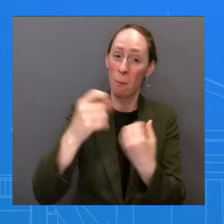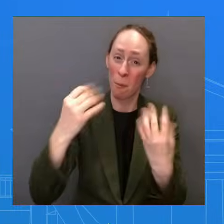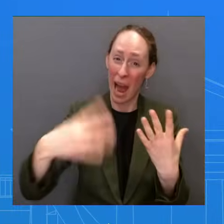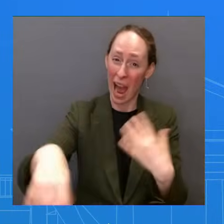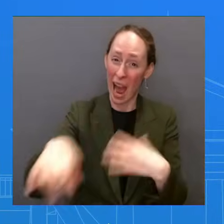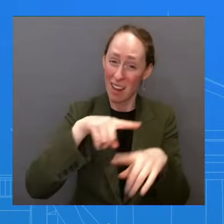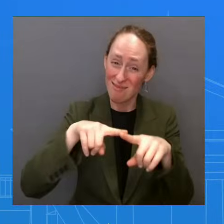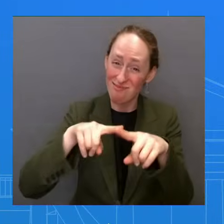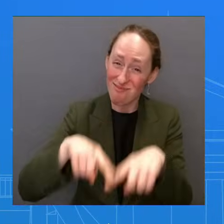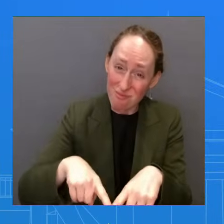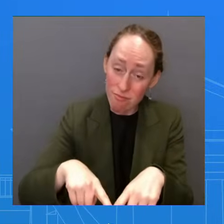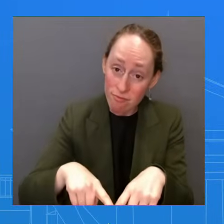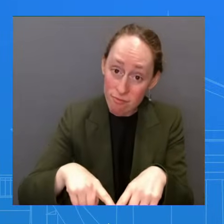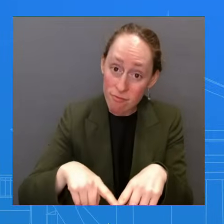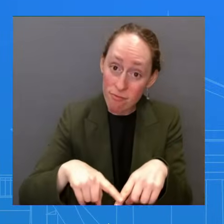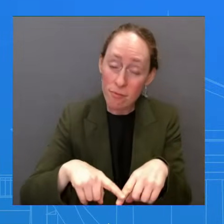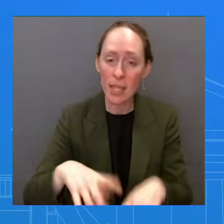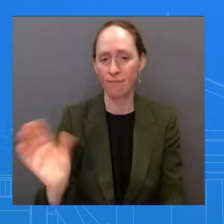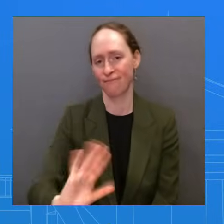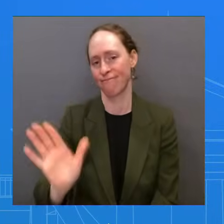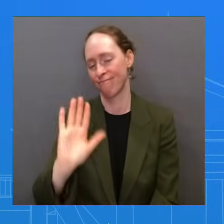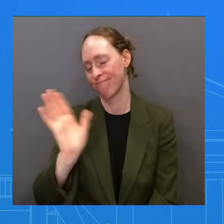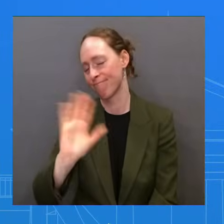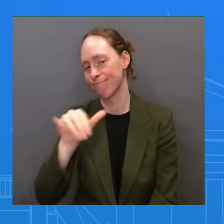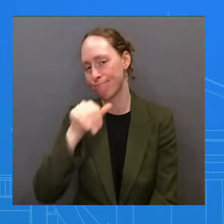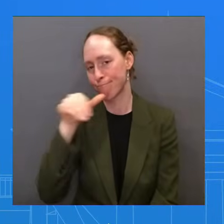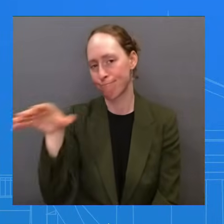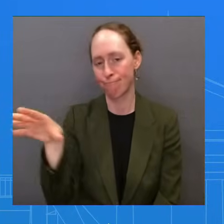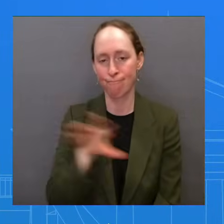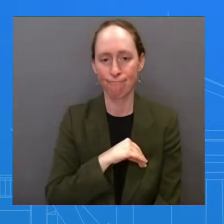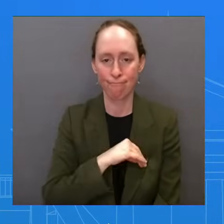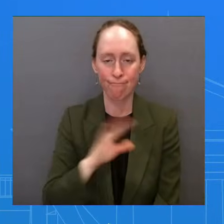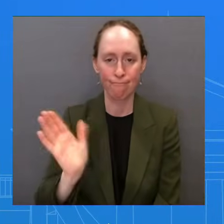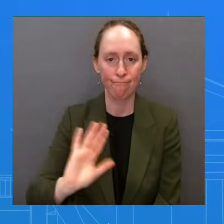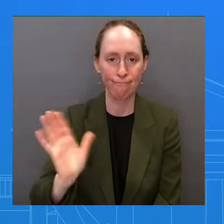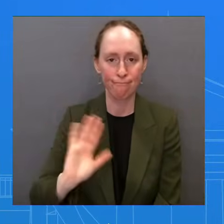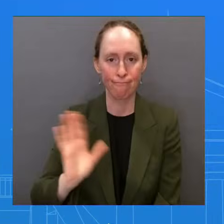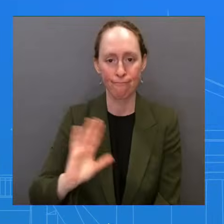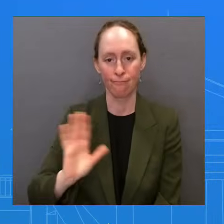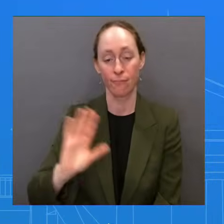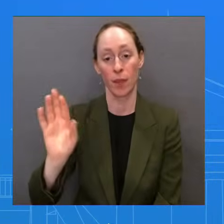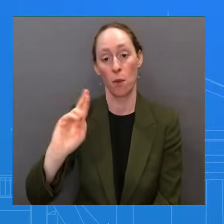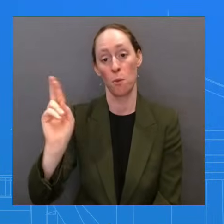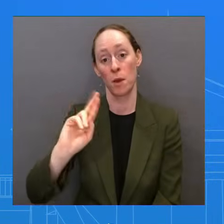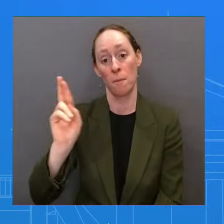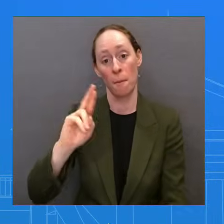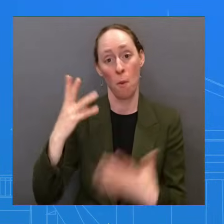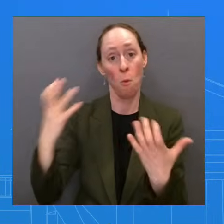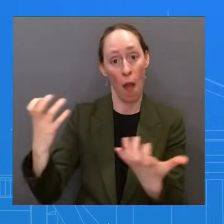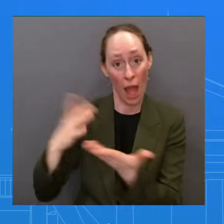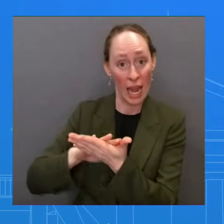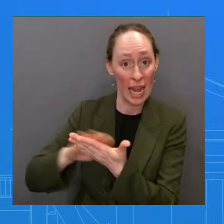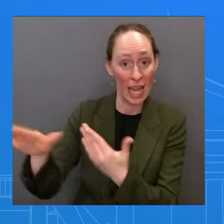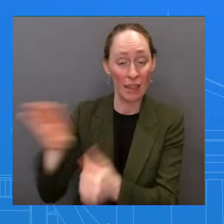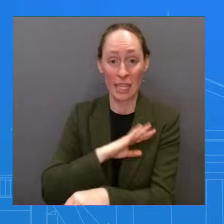literally dozens of clean energy tax credits, House Republicans are going out of their way to profess their loyalty to big oil.